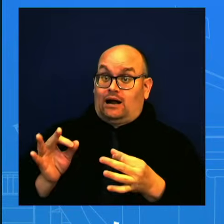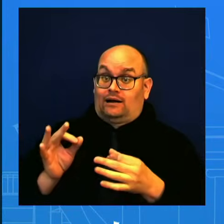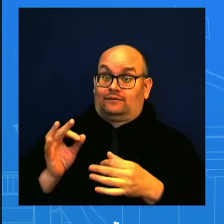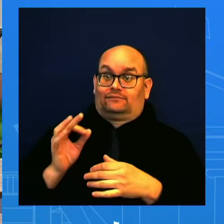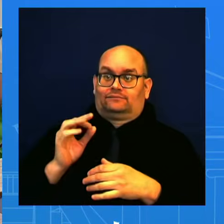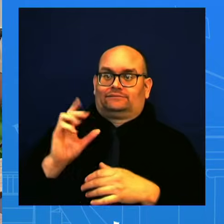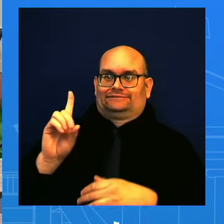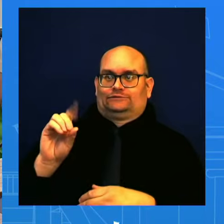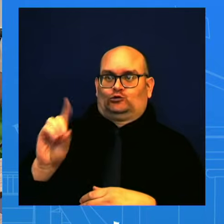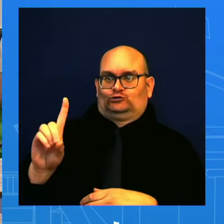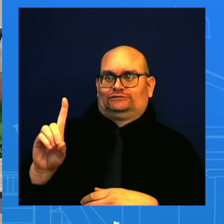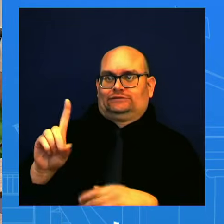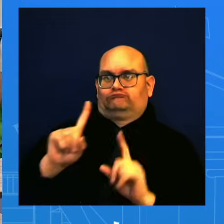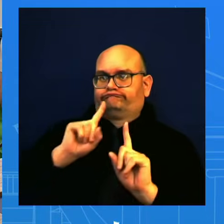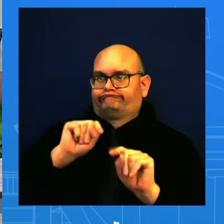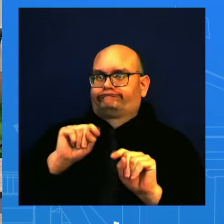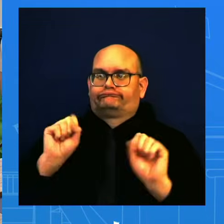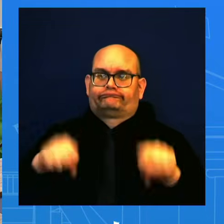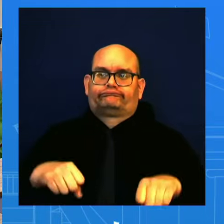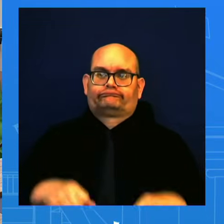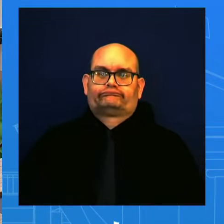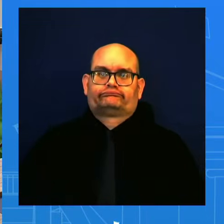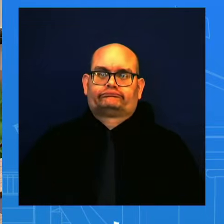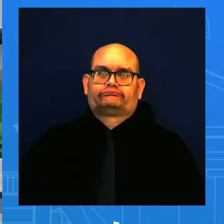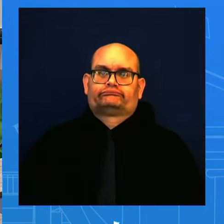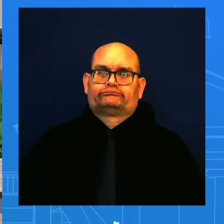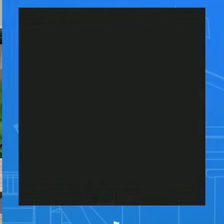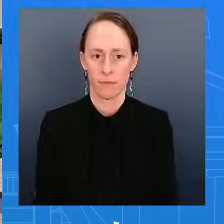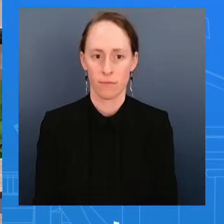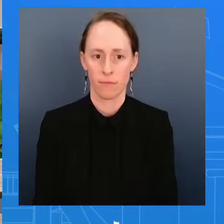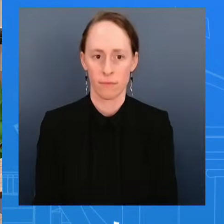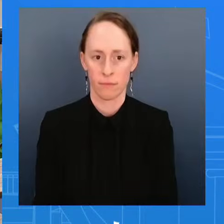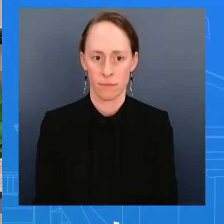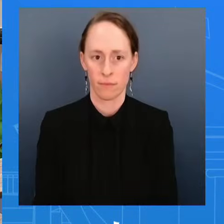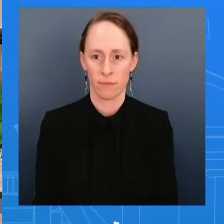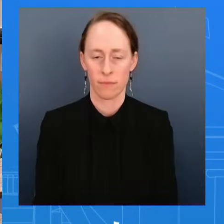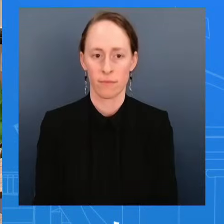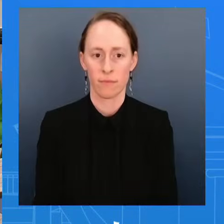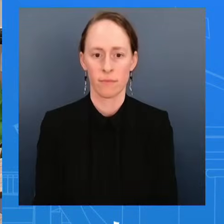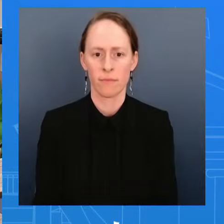And I think because of the successes that we've had in the economy and doing just that,